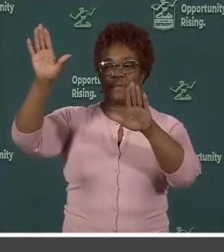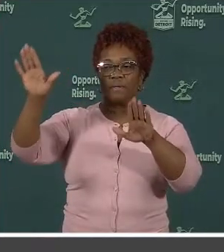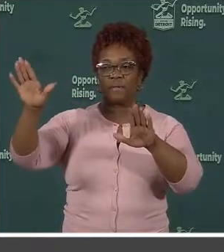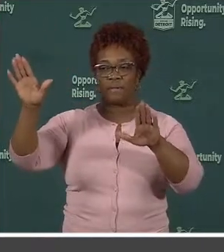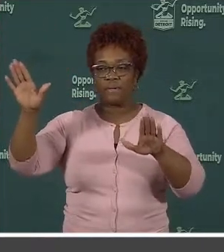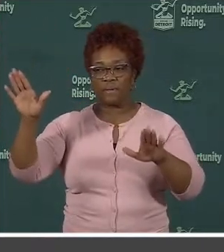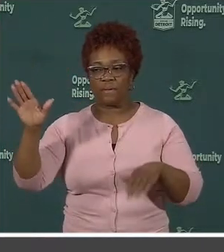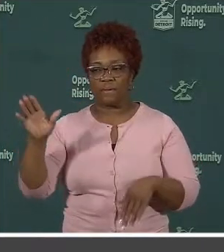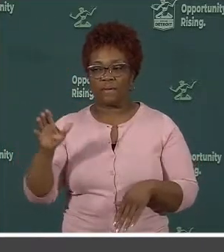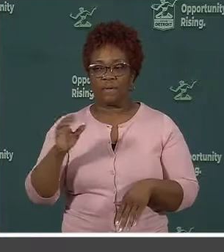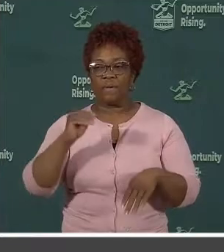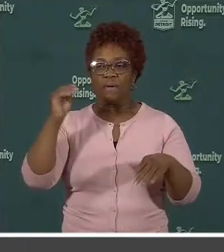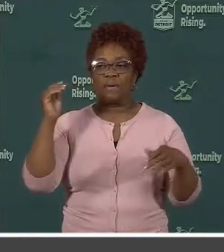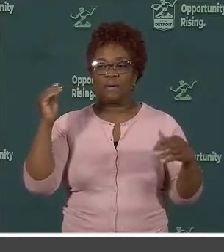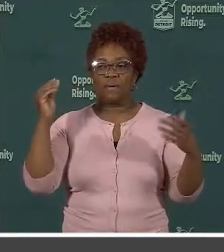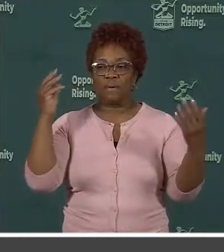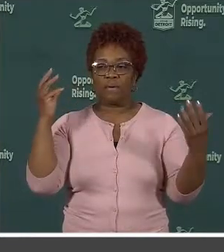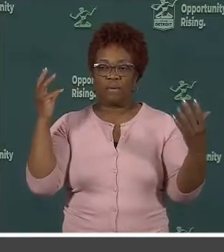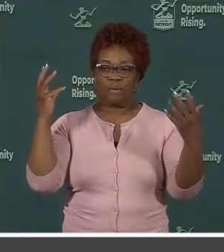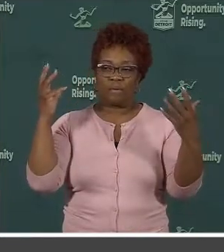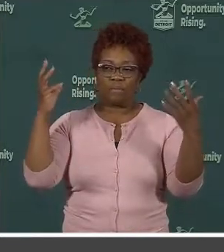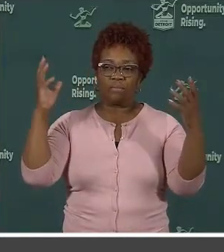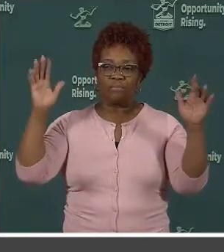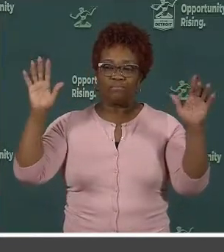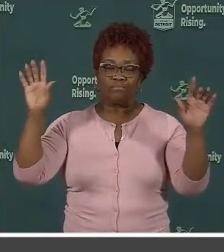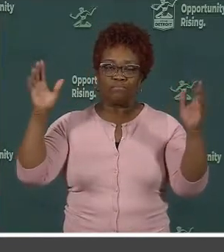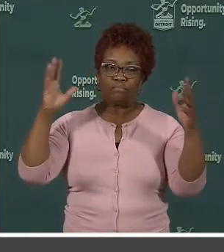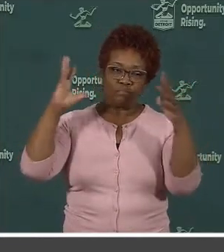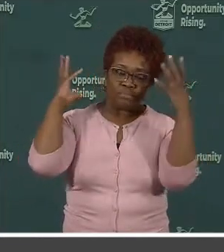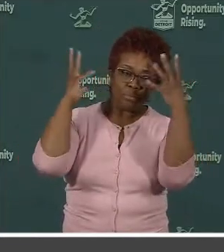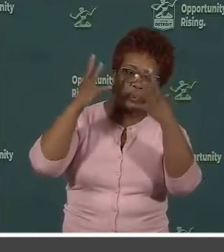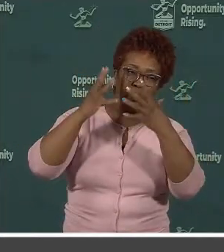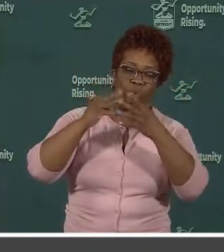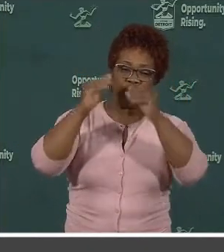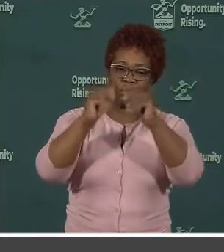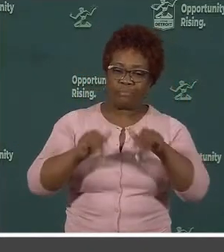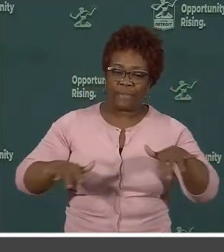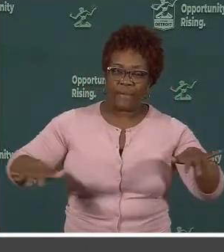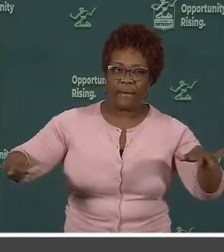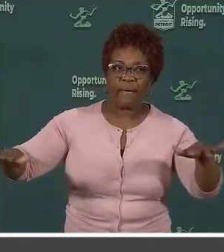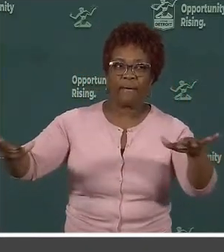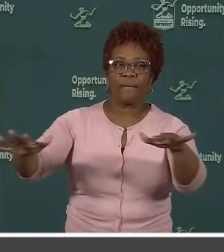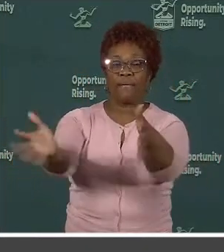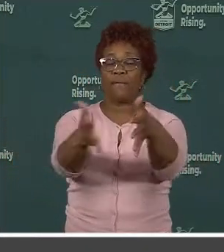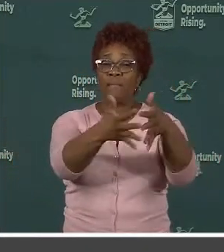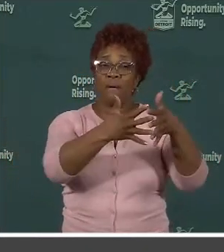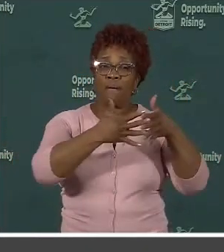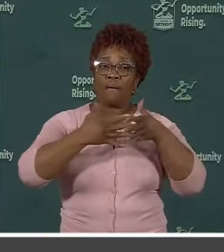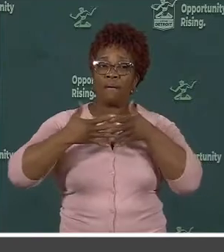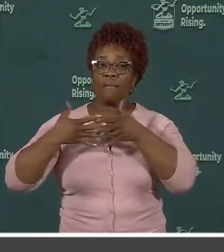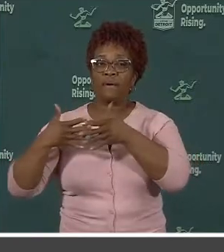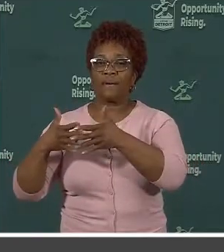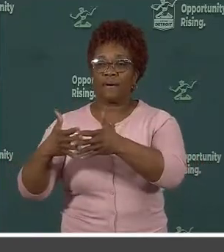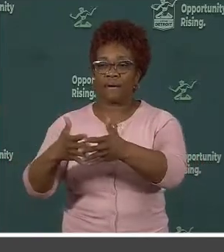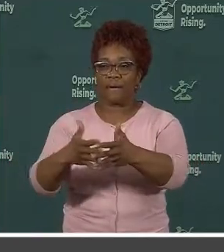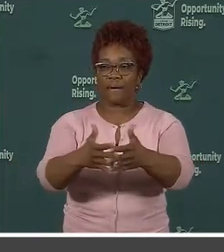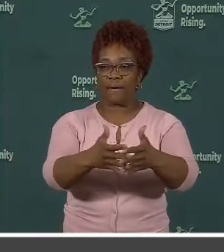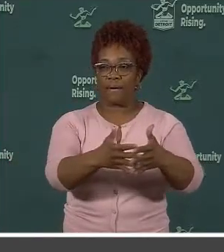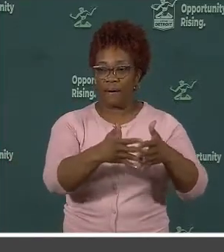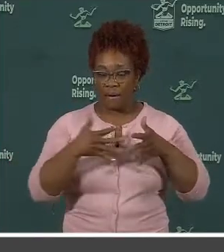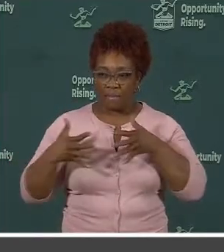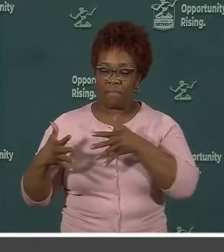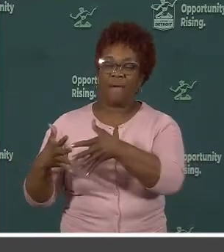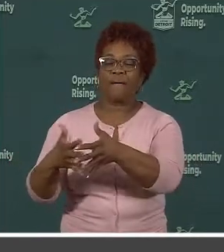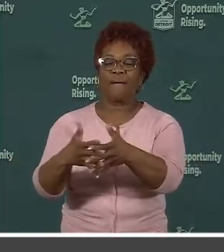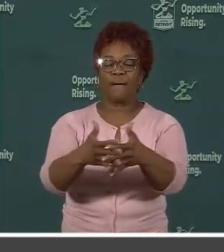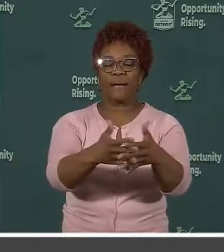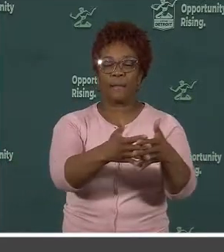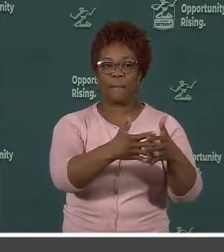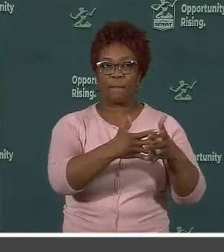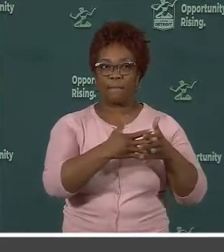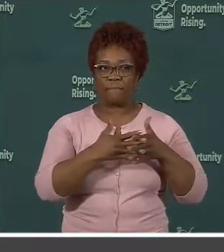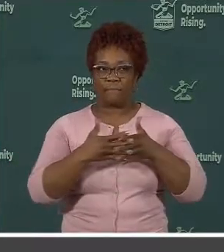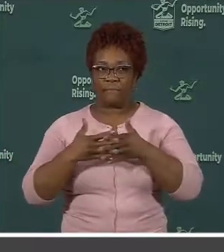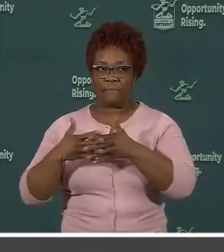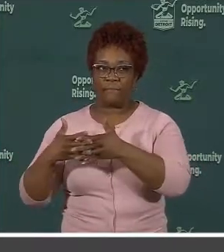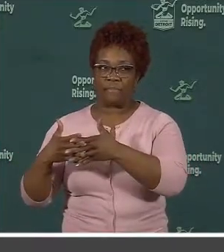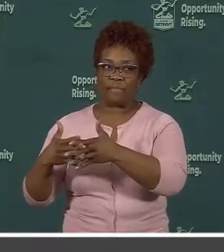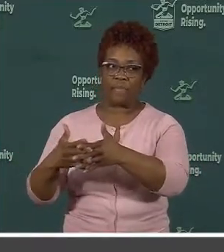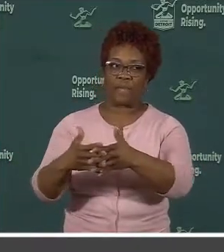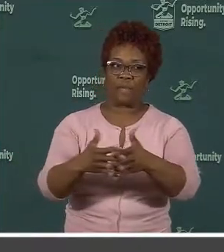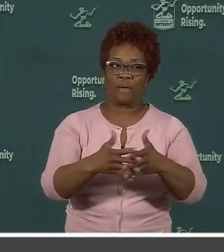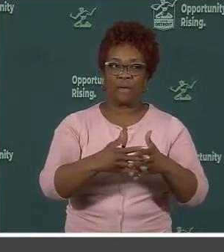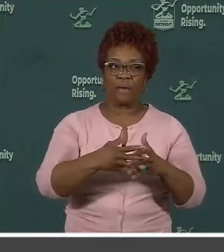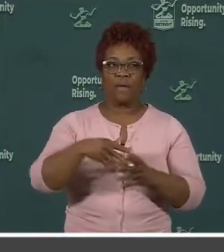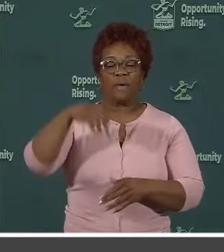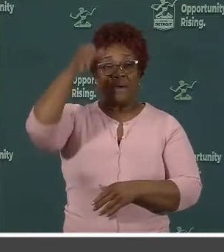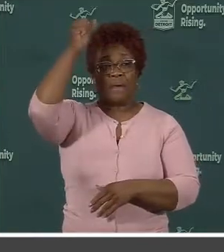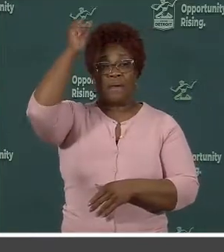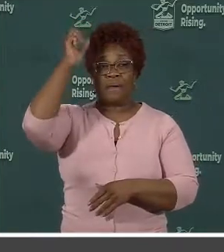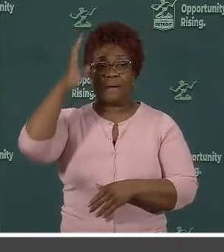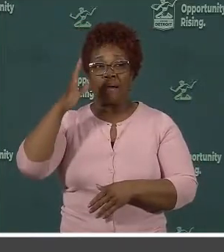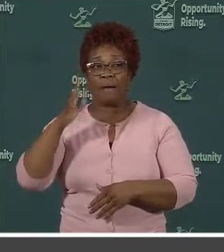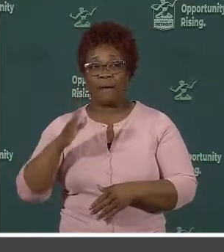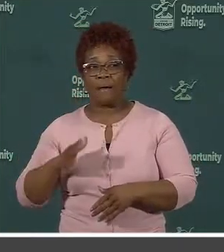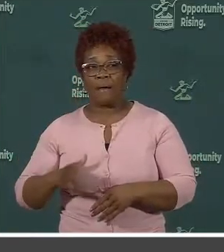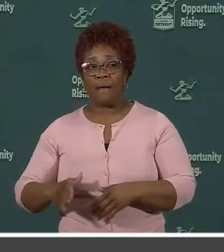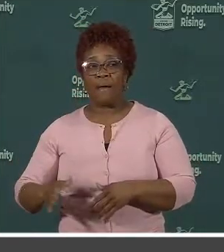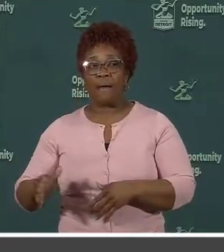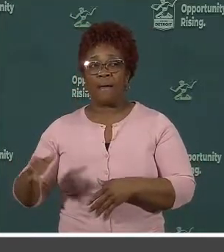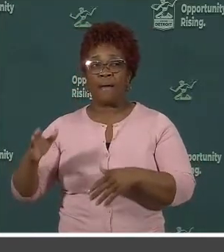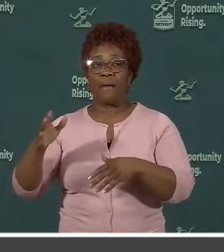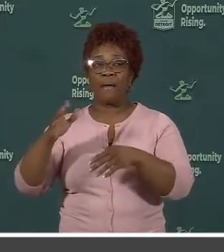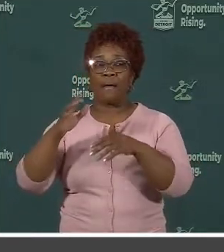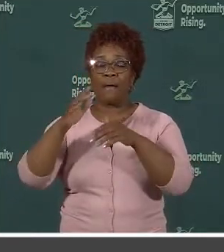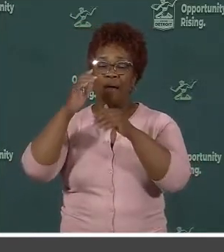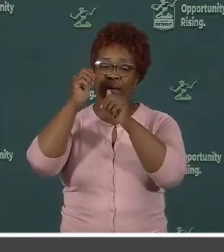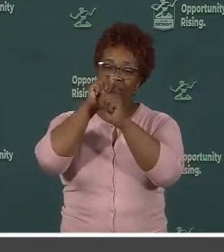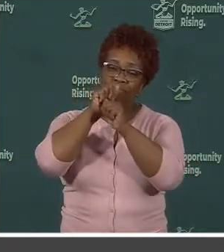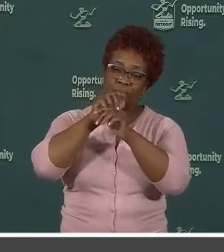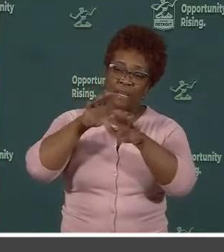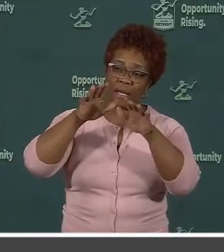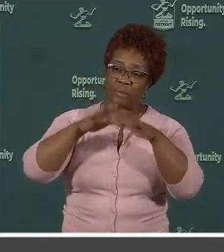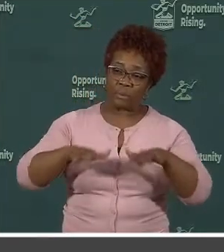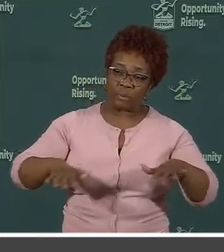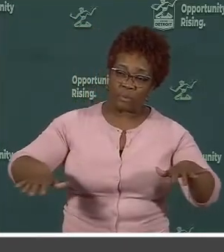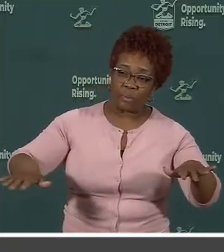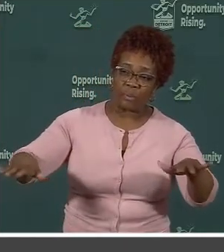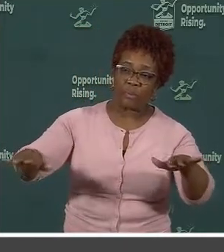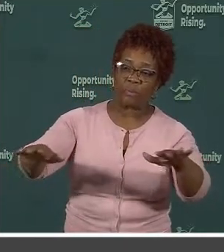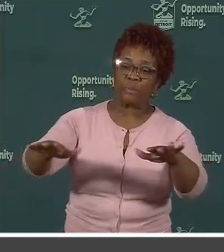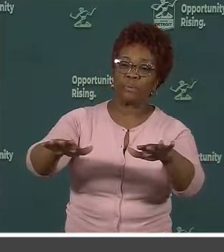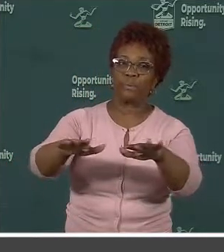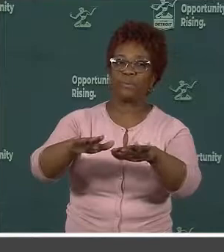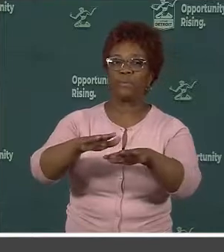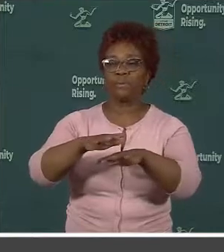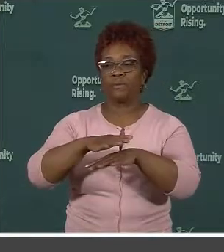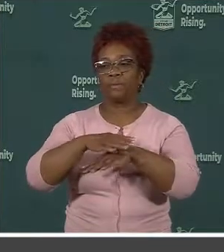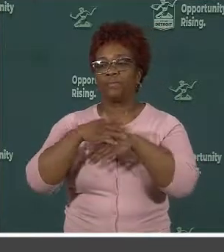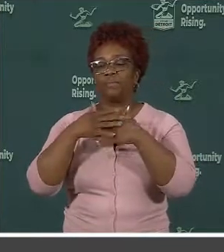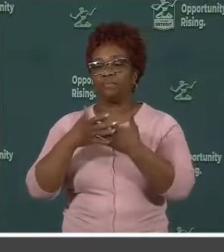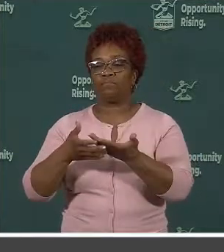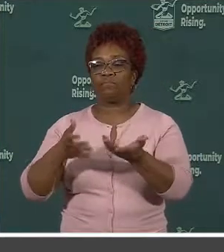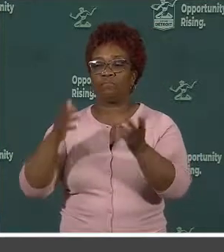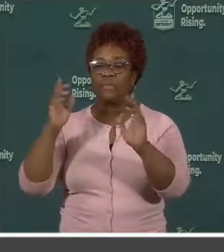BROTHER'S OH MAN THIS GUY'S ON